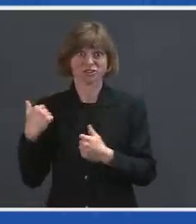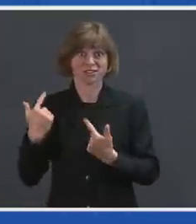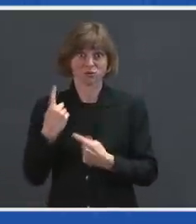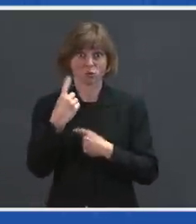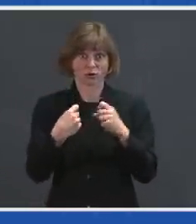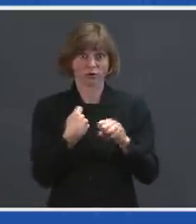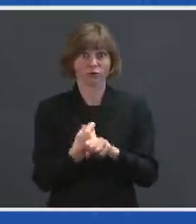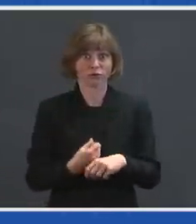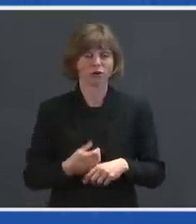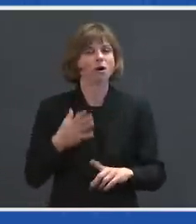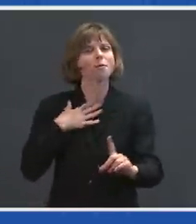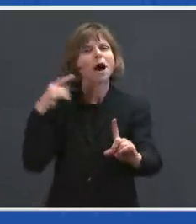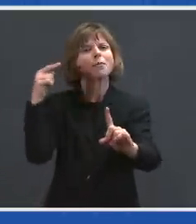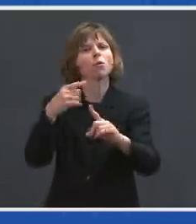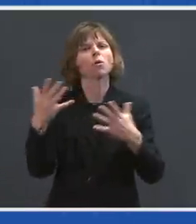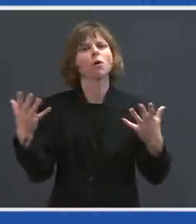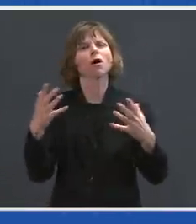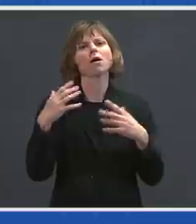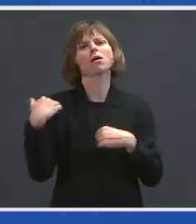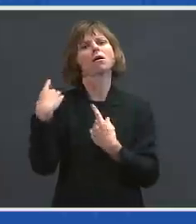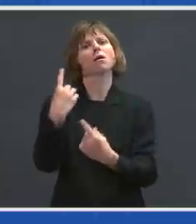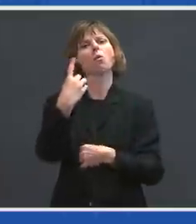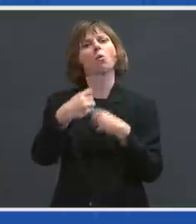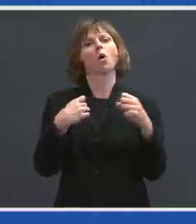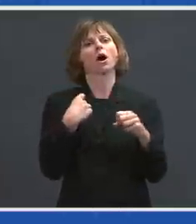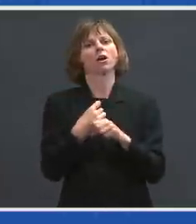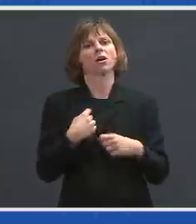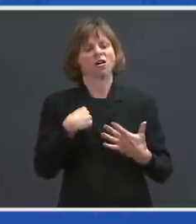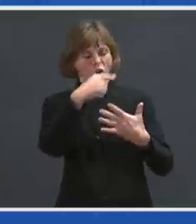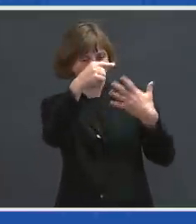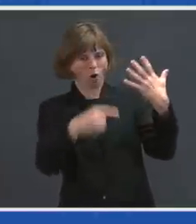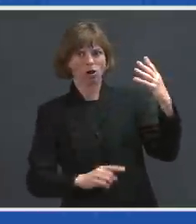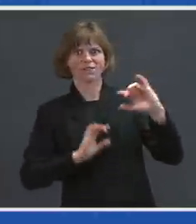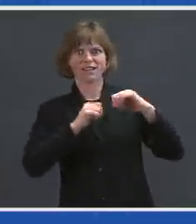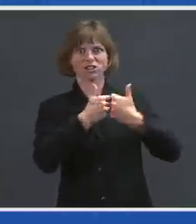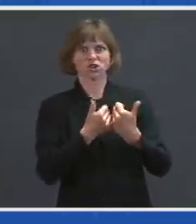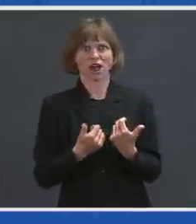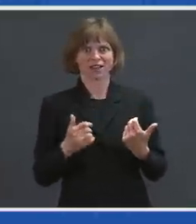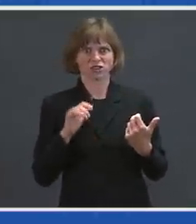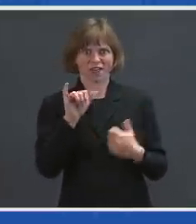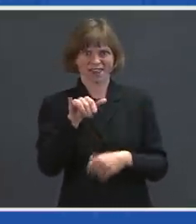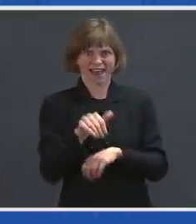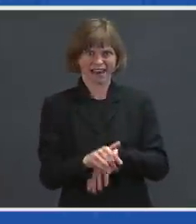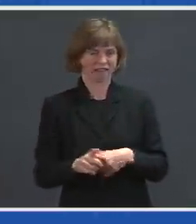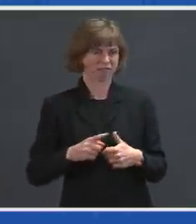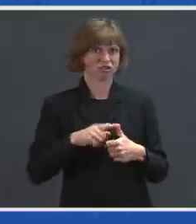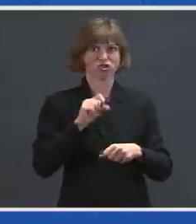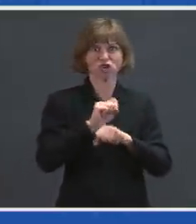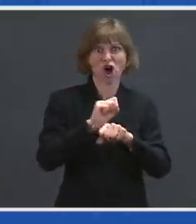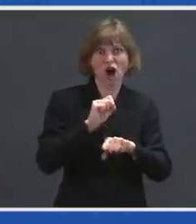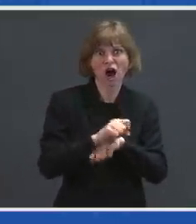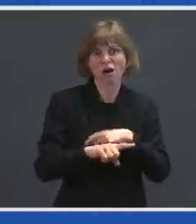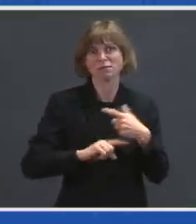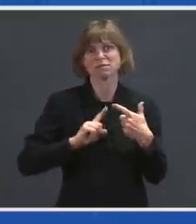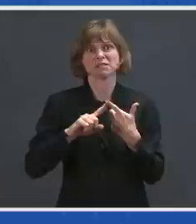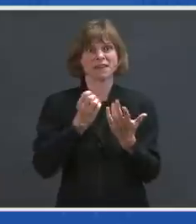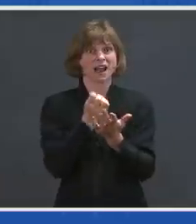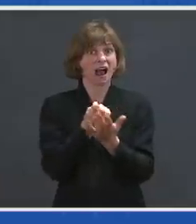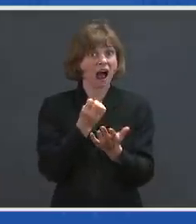My point is this: In the year that has passed, all the challenge I spoke about that night -- jobs and the economy; affordable,